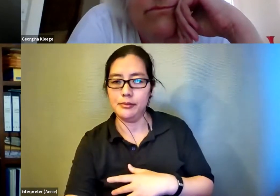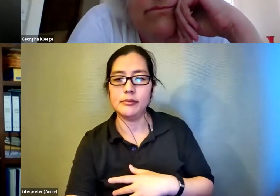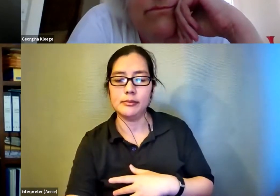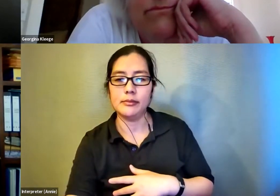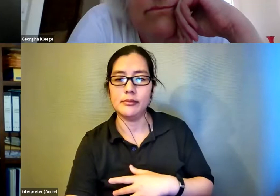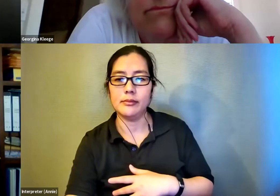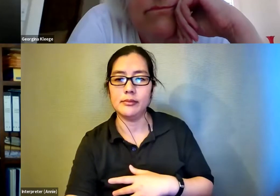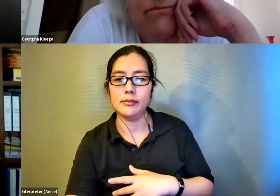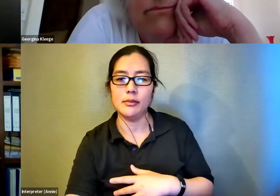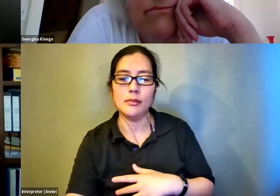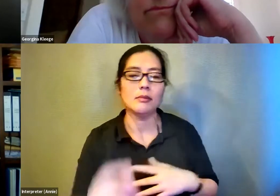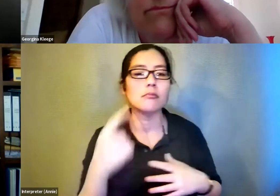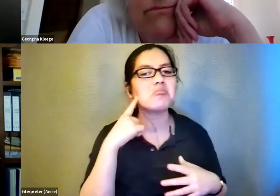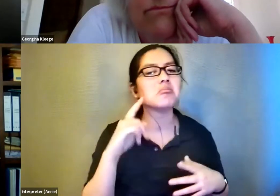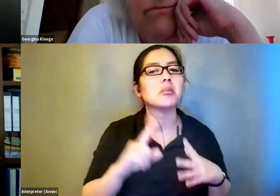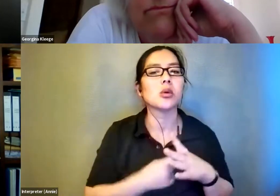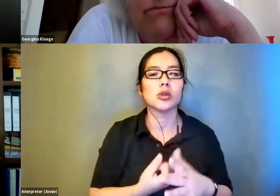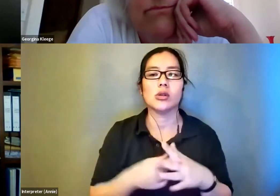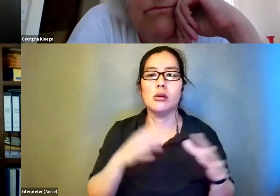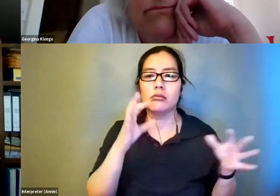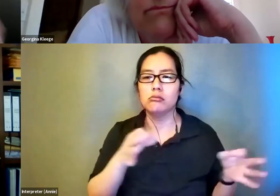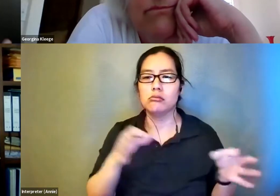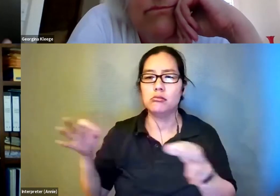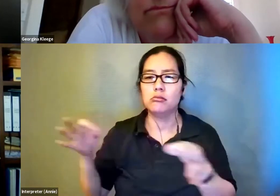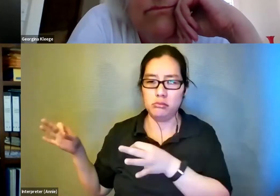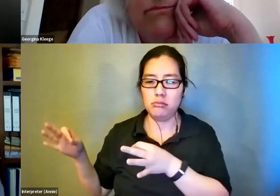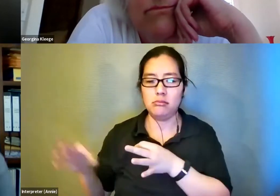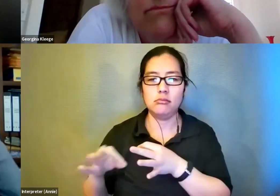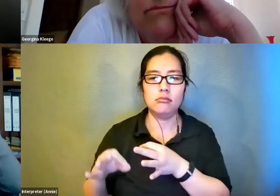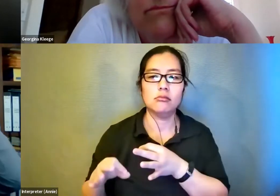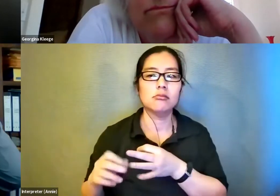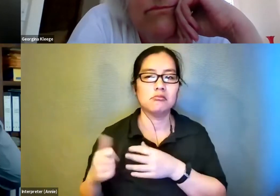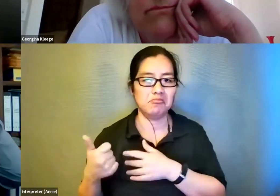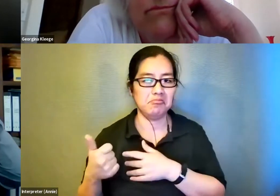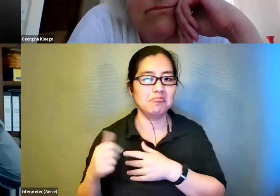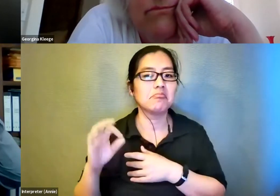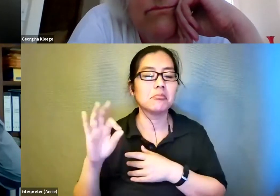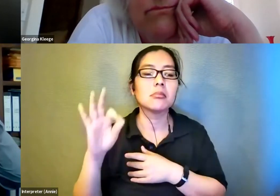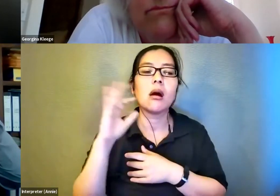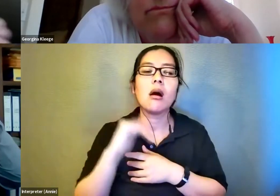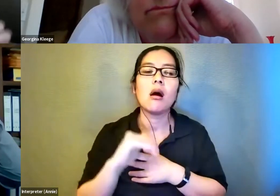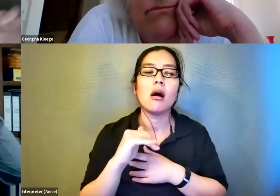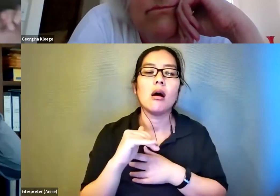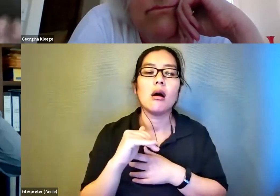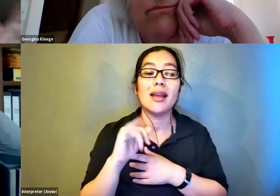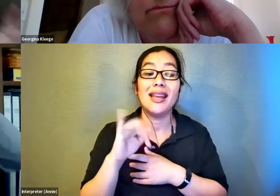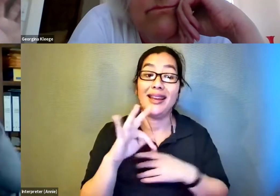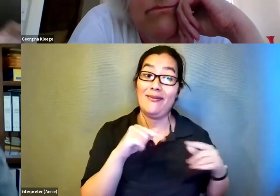making determinations there if this piece is large enough for my finger